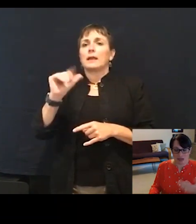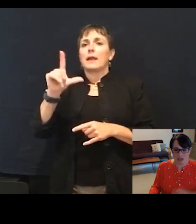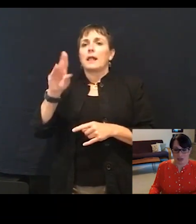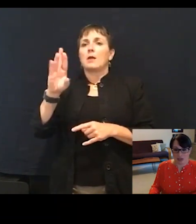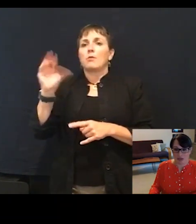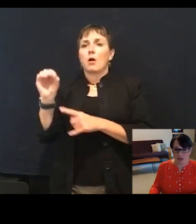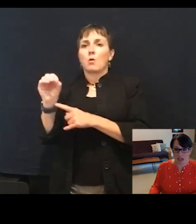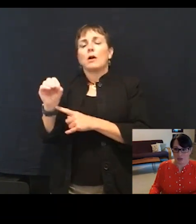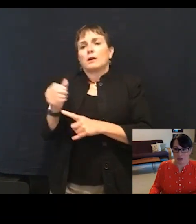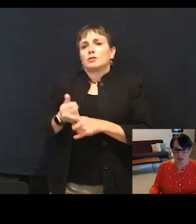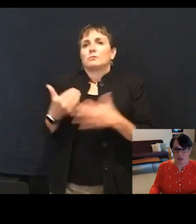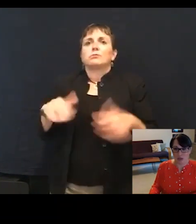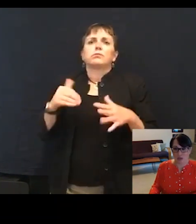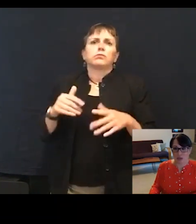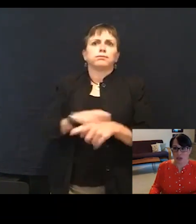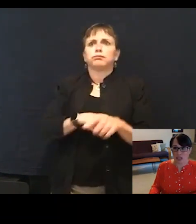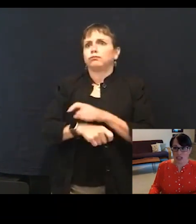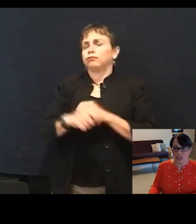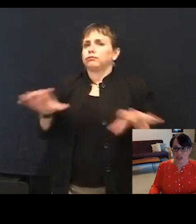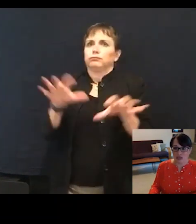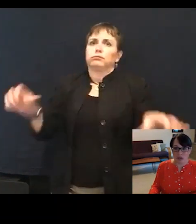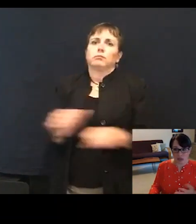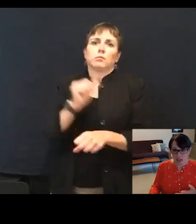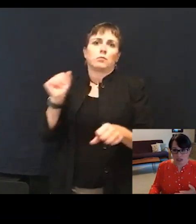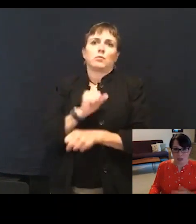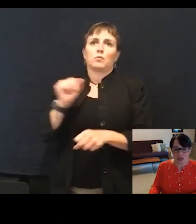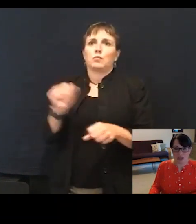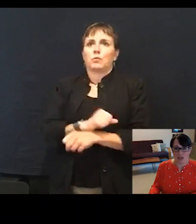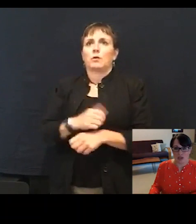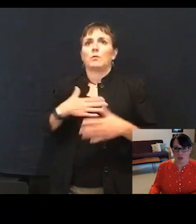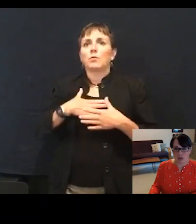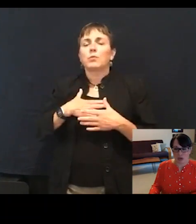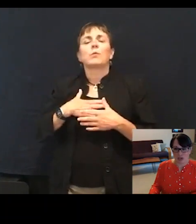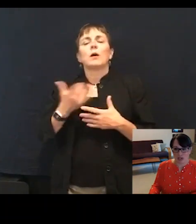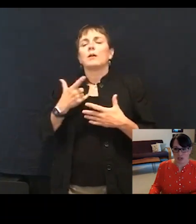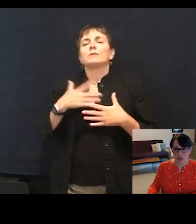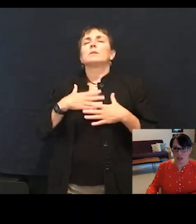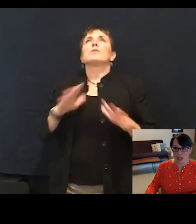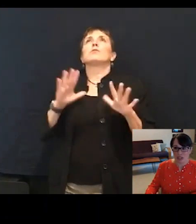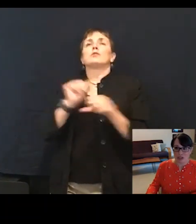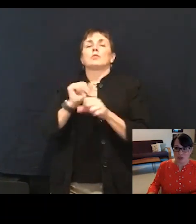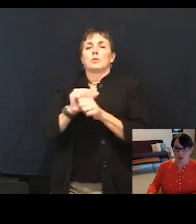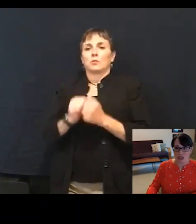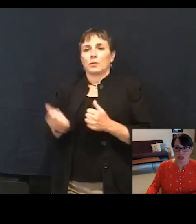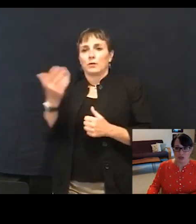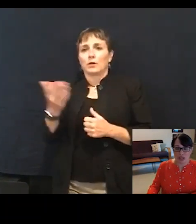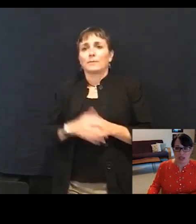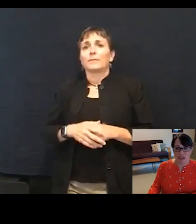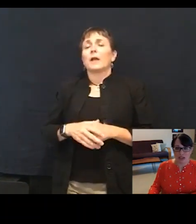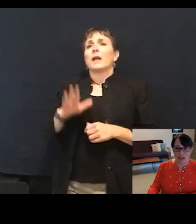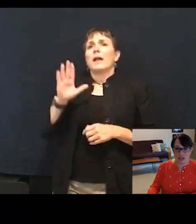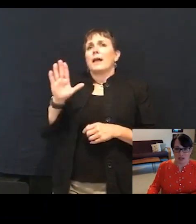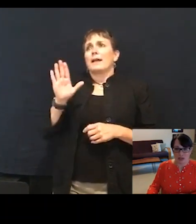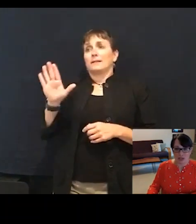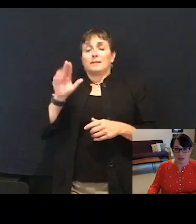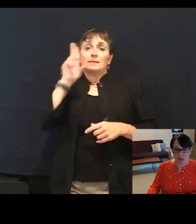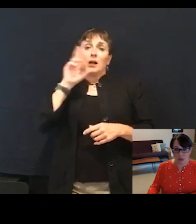that I've ever had the pleasure to work with. And her baby has been this USH1B project. So a huge thank you to Kate and also Sanford Boye, who